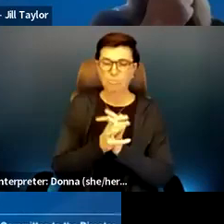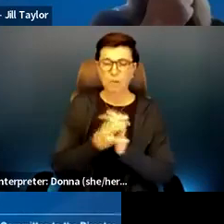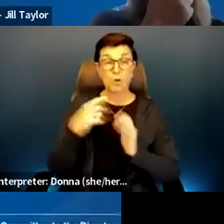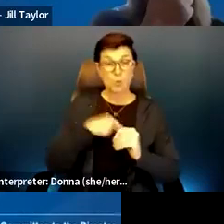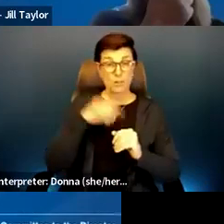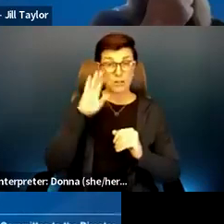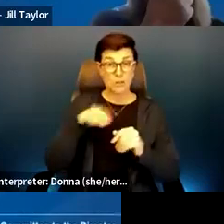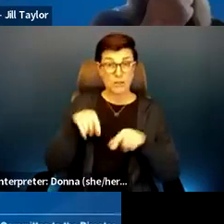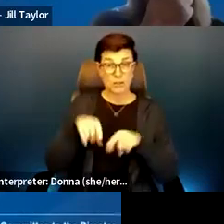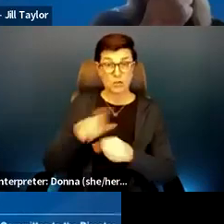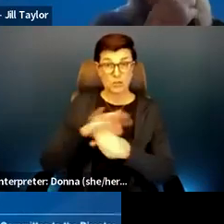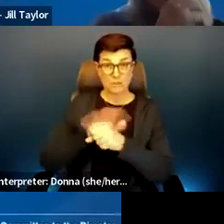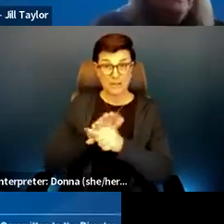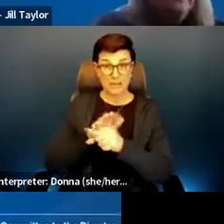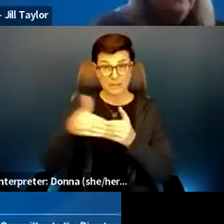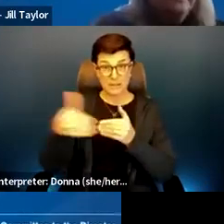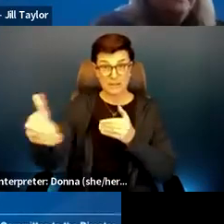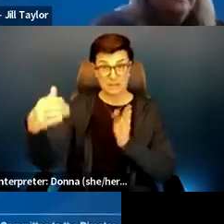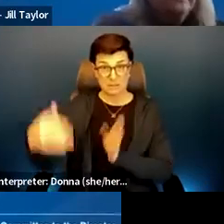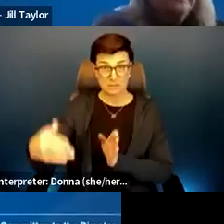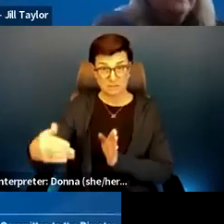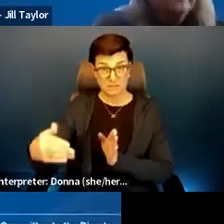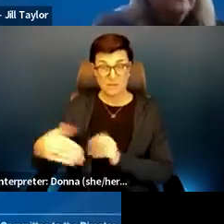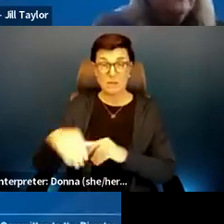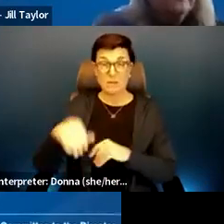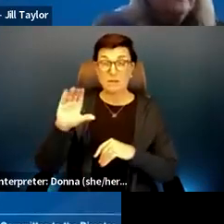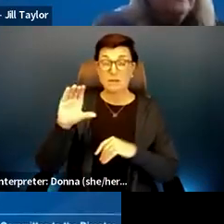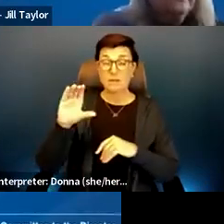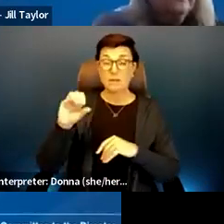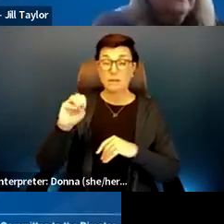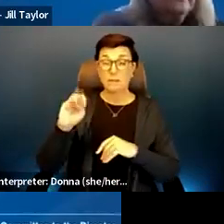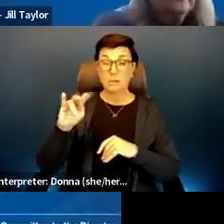that a community-based workforce really was able to emerge